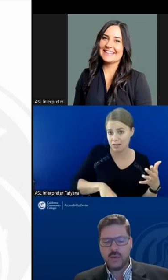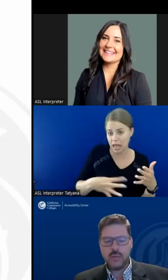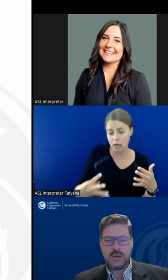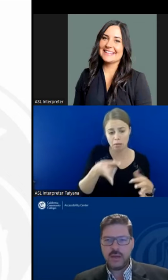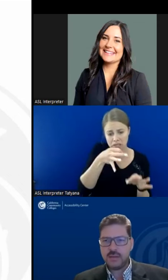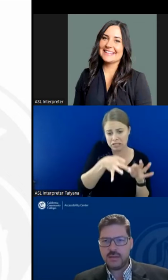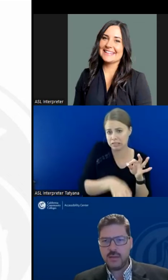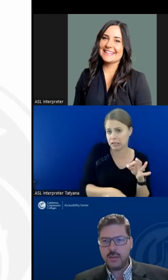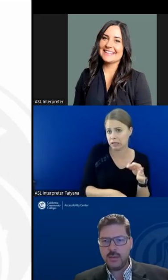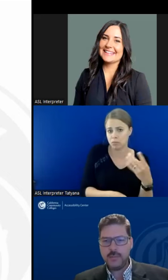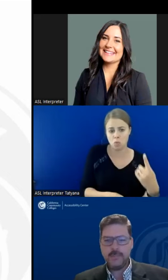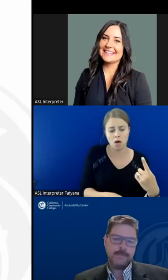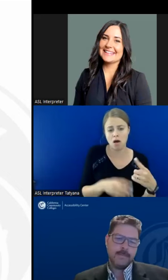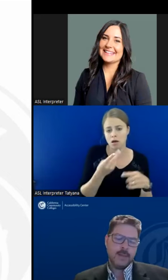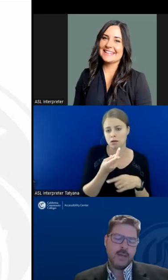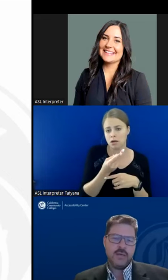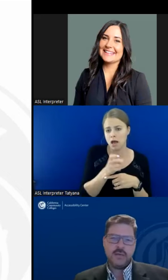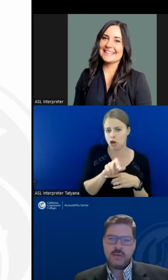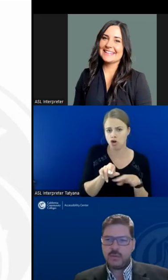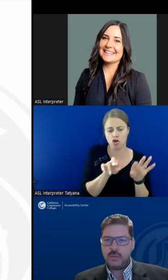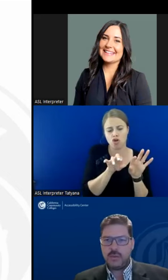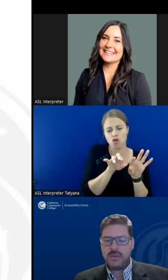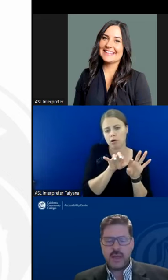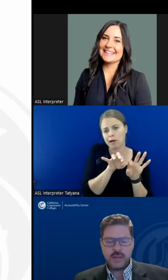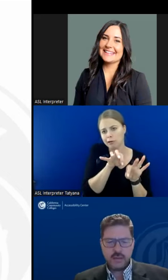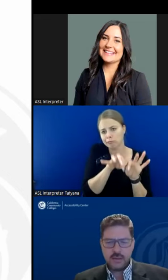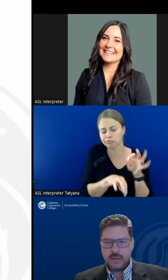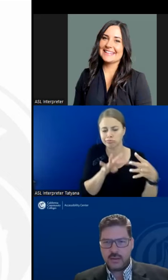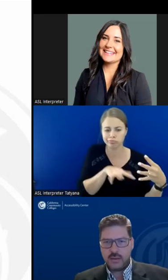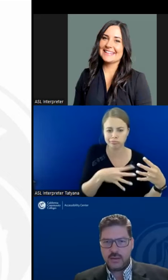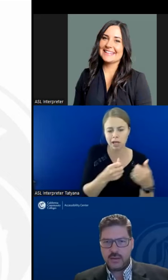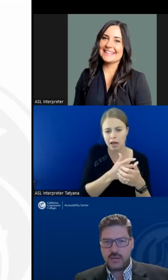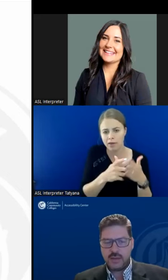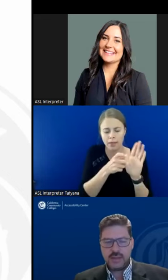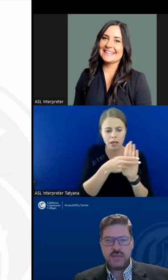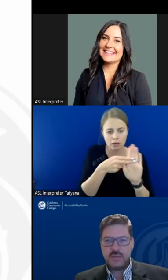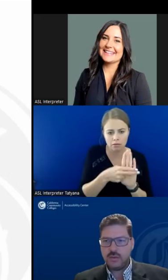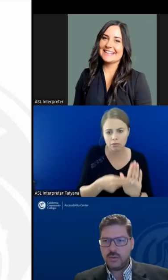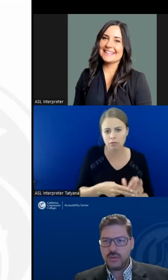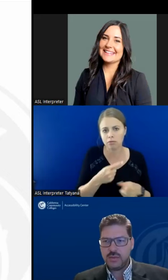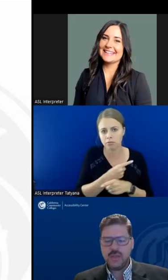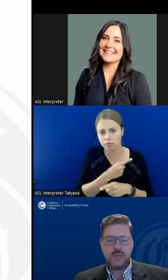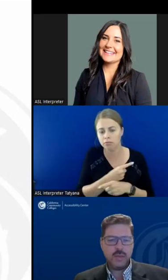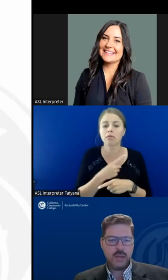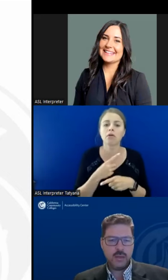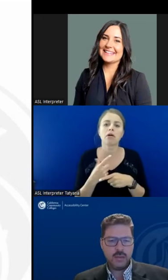like one-header table, and everything's properly tagged, assistive technologies they will be able